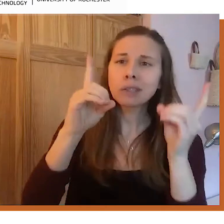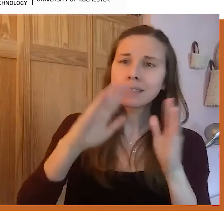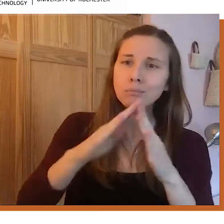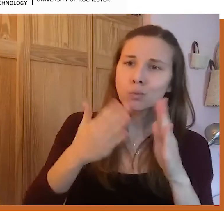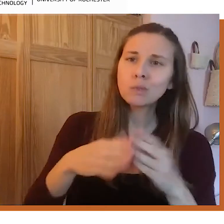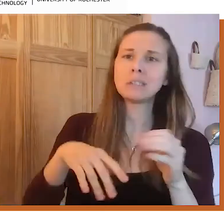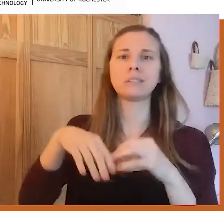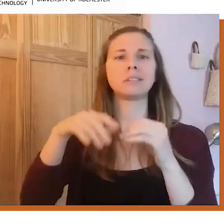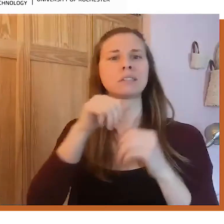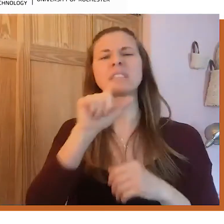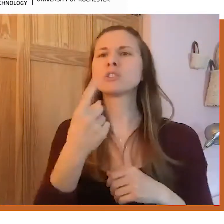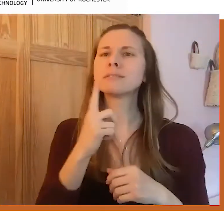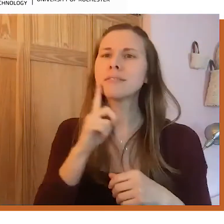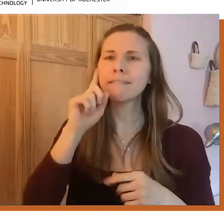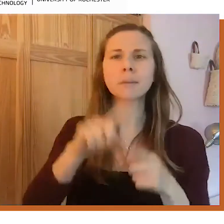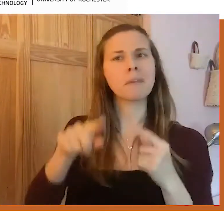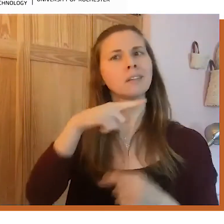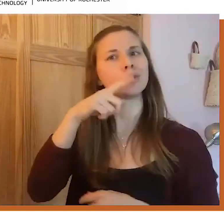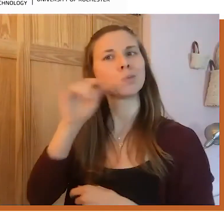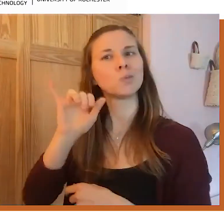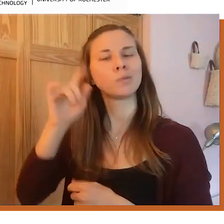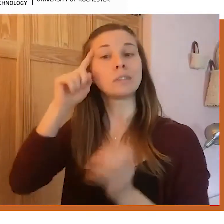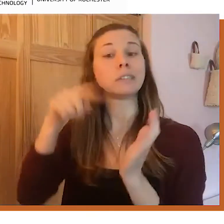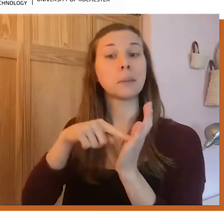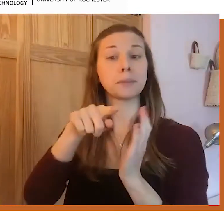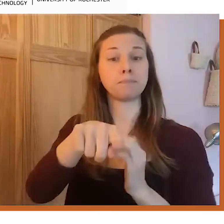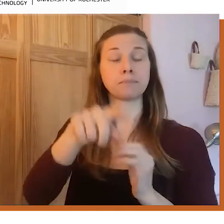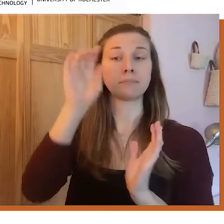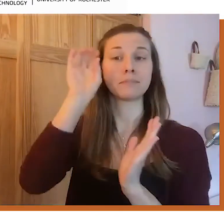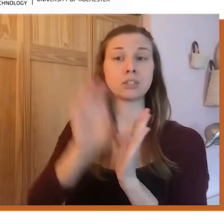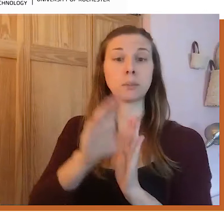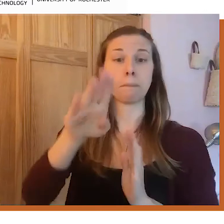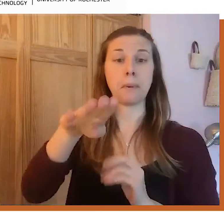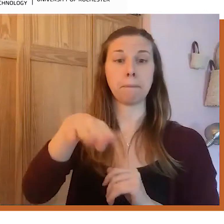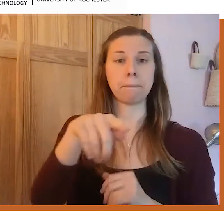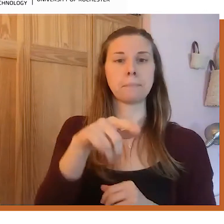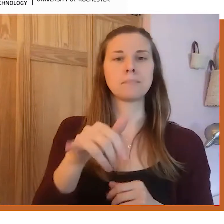related to community health and not only Deaf people, but hearing people, as well.